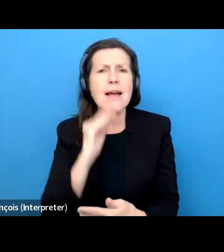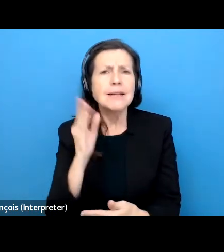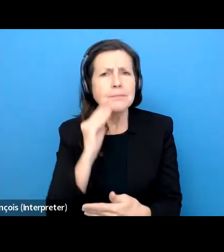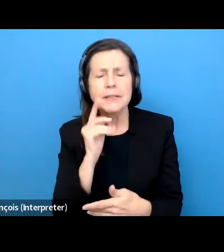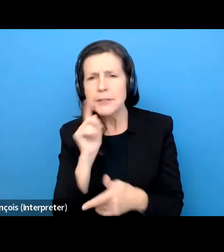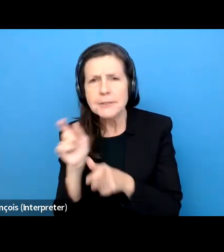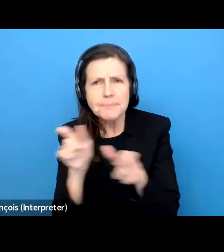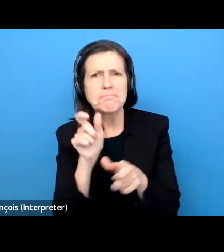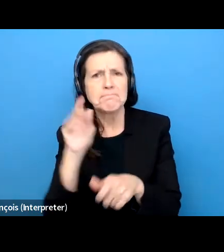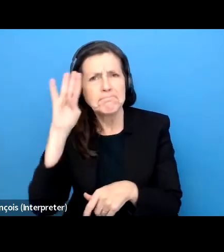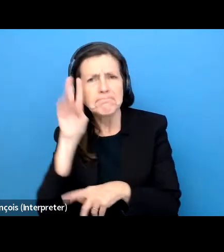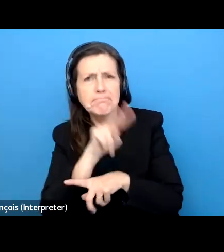You have the floor.